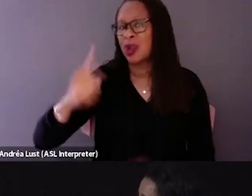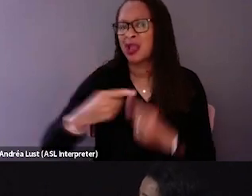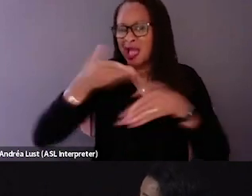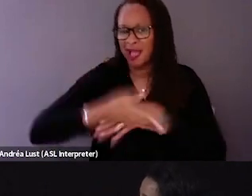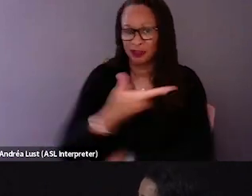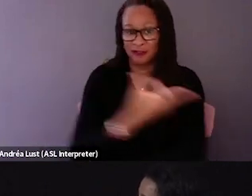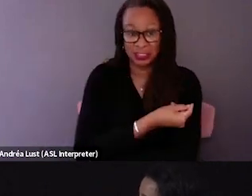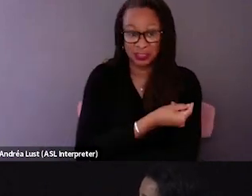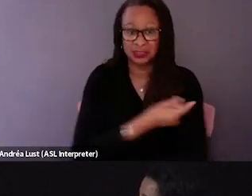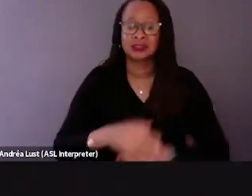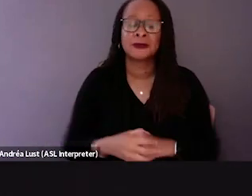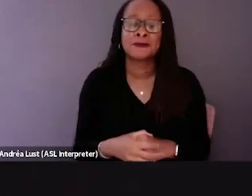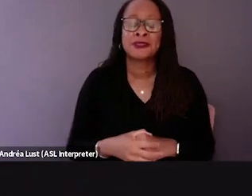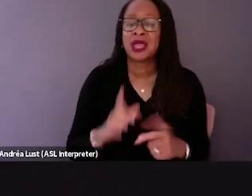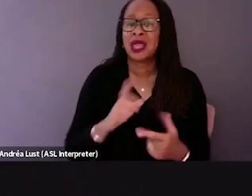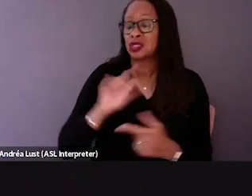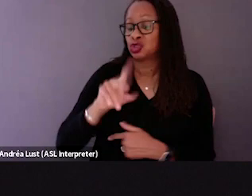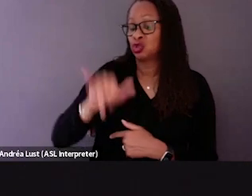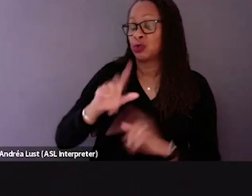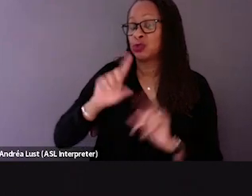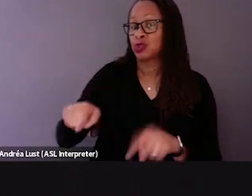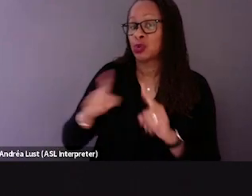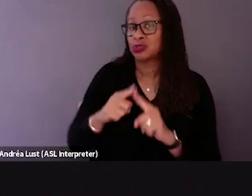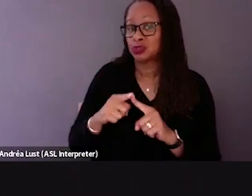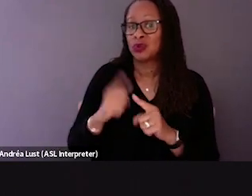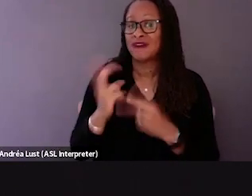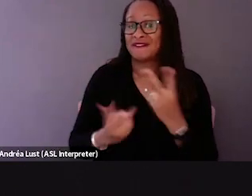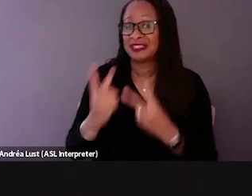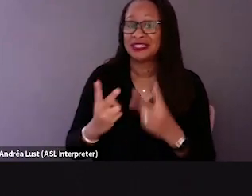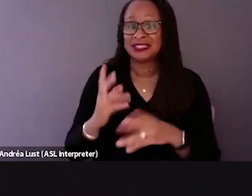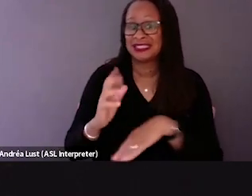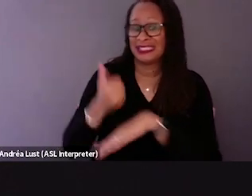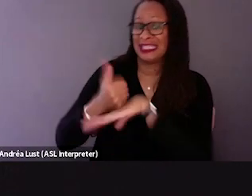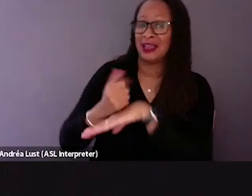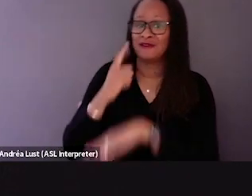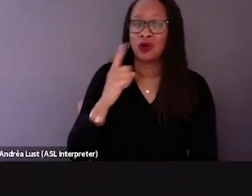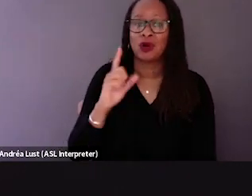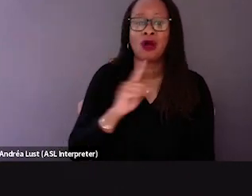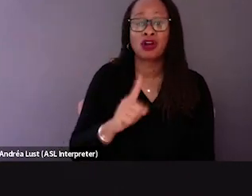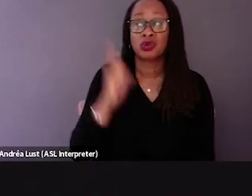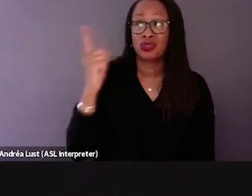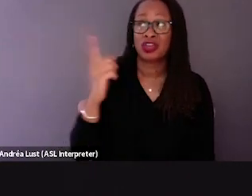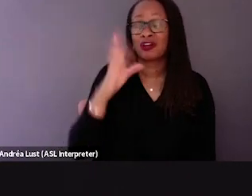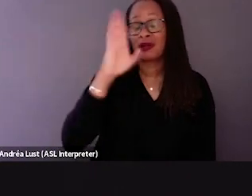Judy was going to visit the set of "Are You There God? It's Me, Margaret" for the first time. And so we went to Charlotte, North Carolina